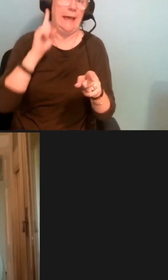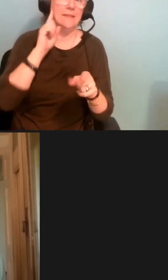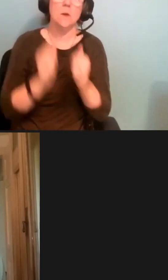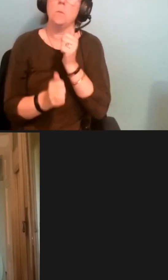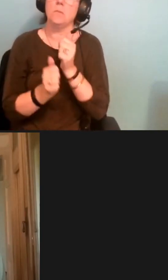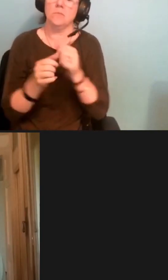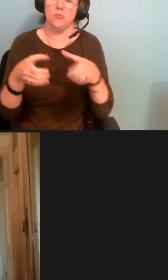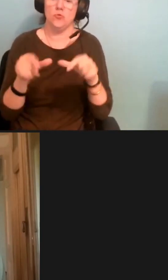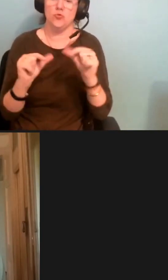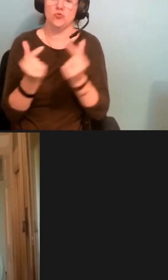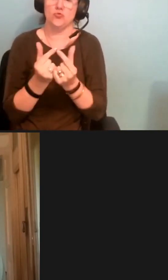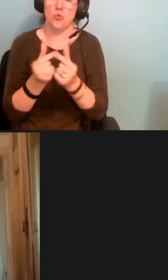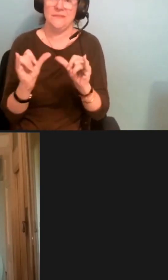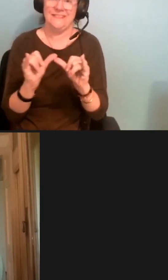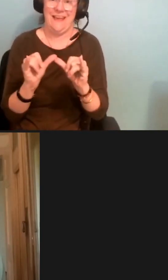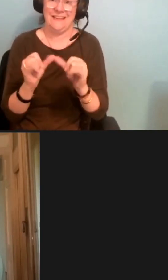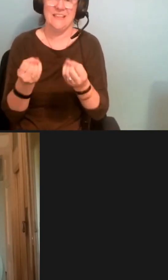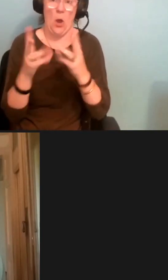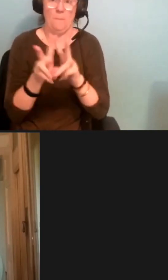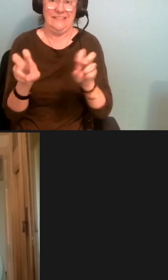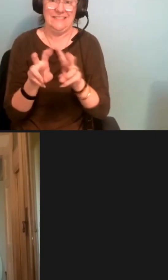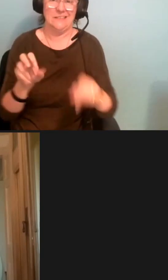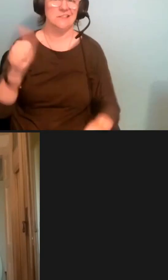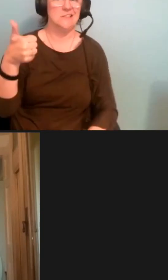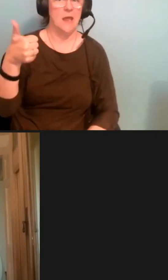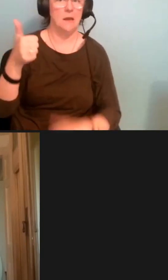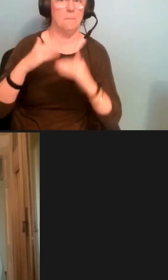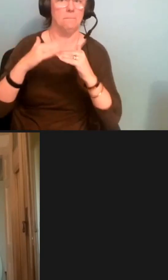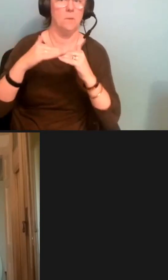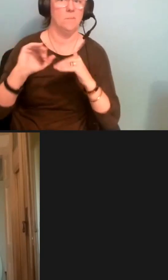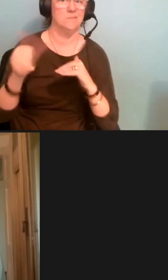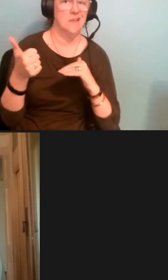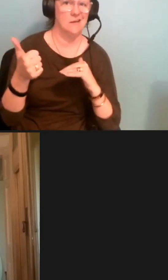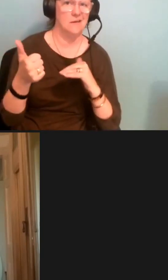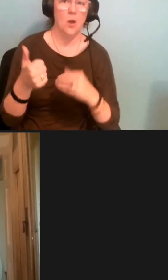seven um it's too influenced by one individual child the the average that